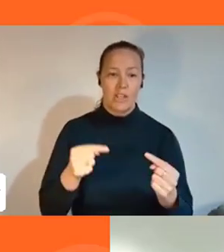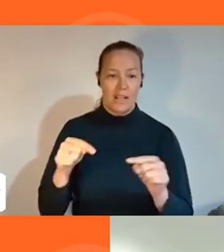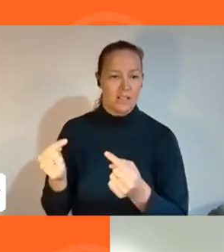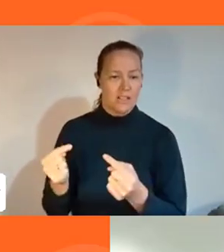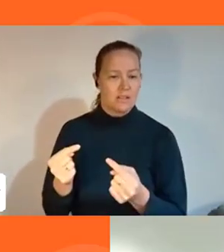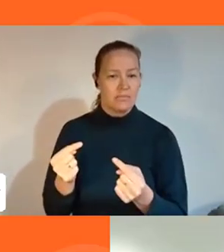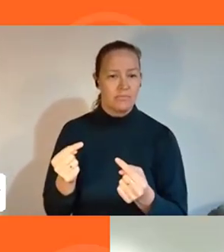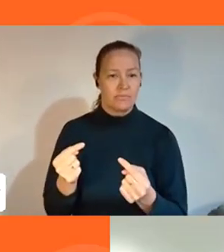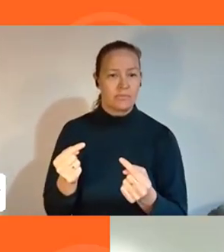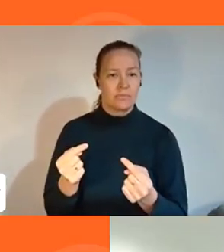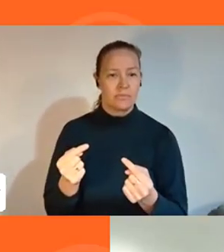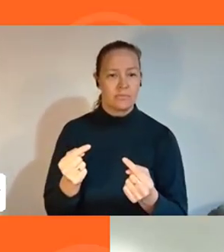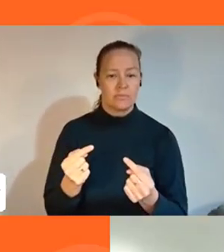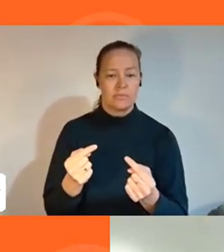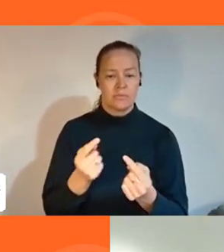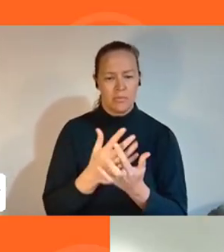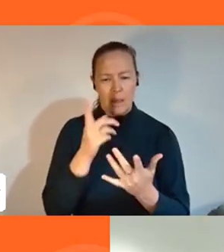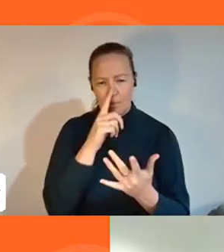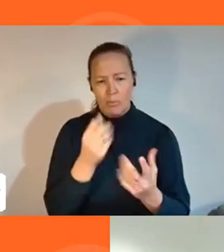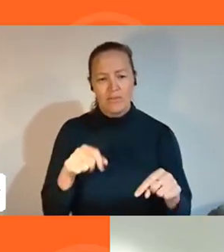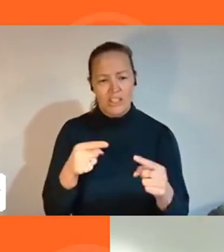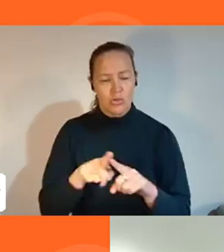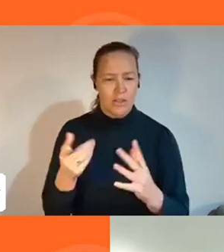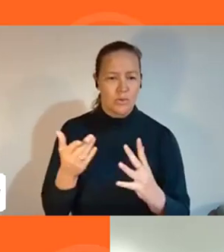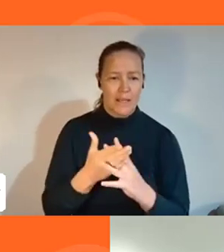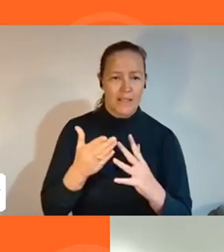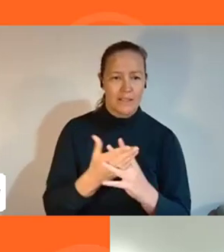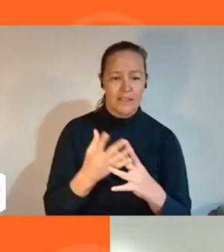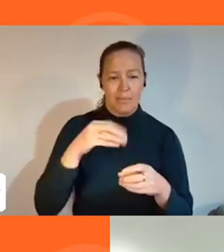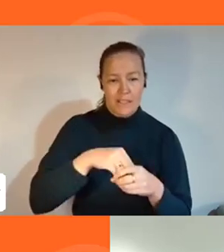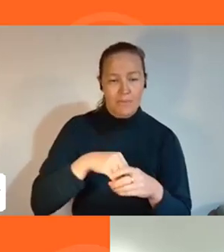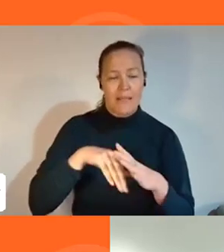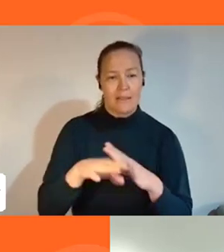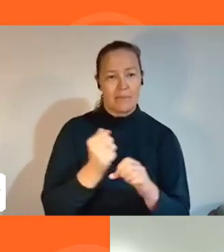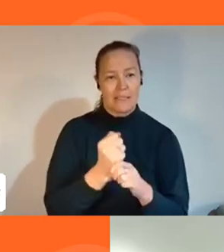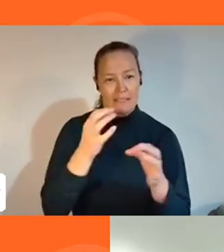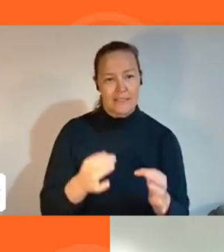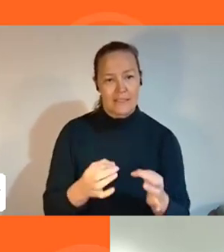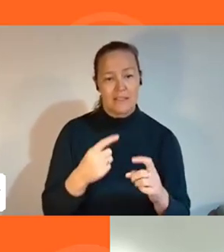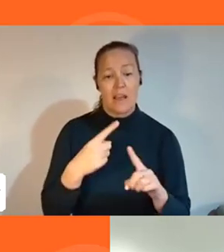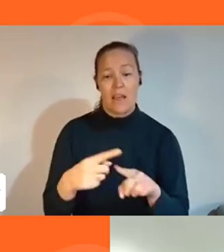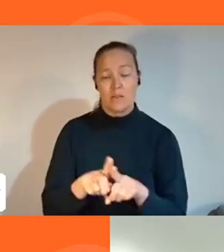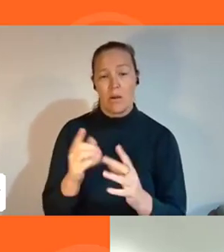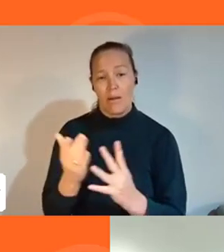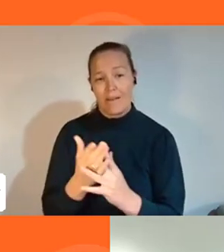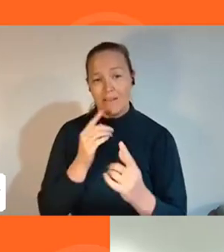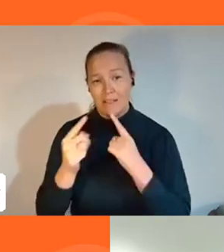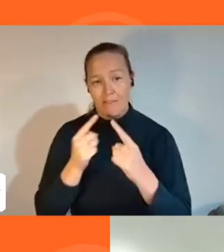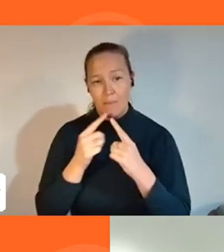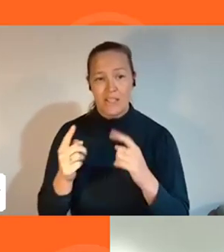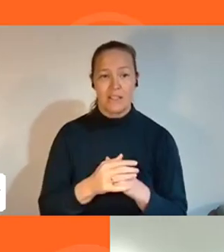when trying to participate in decision making, access information, and have their voices heard